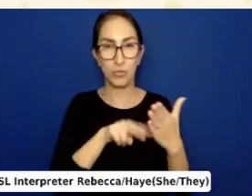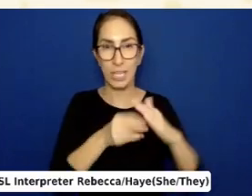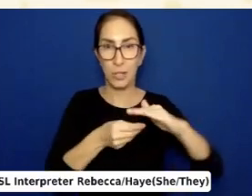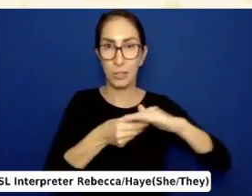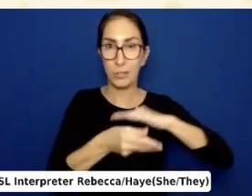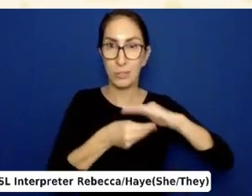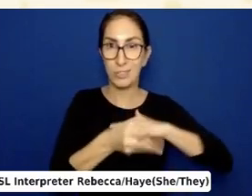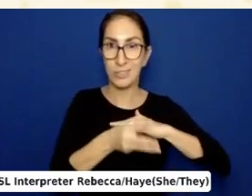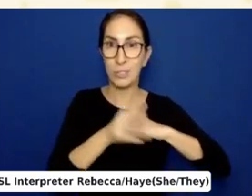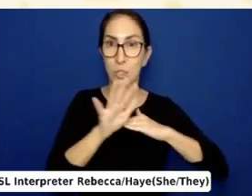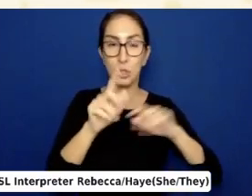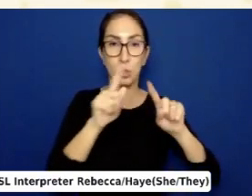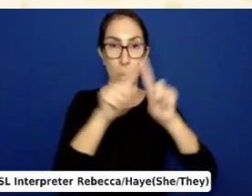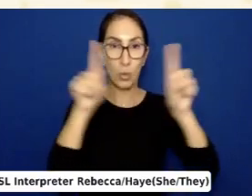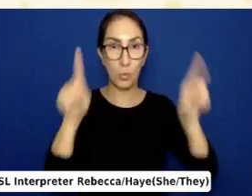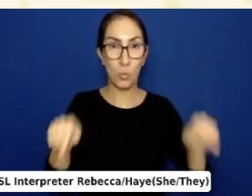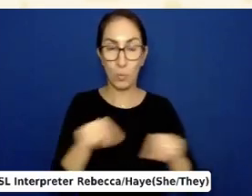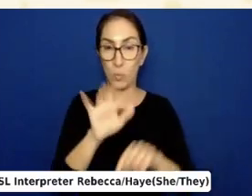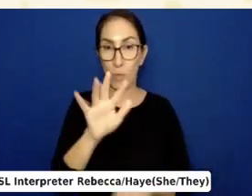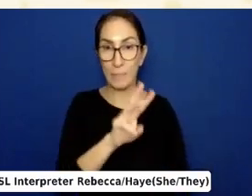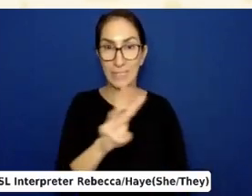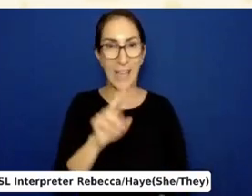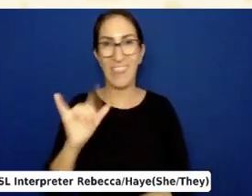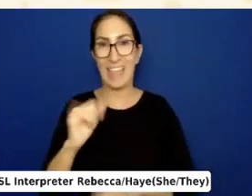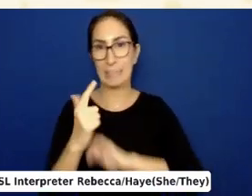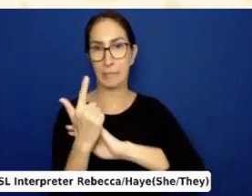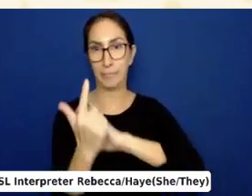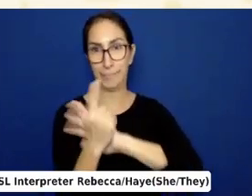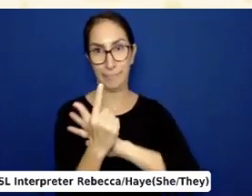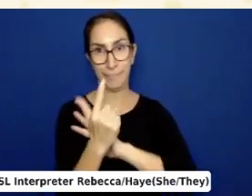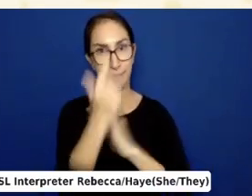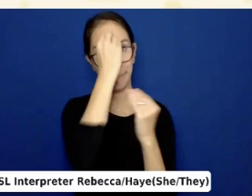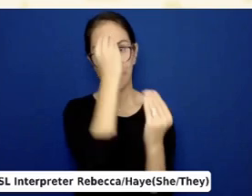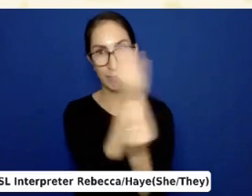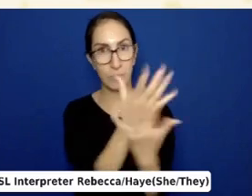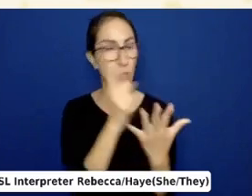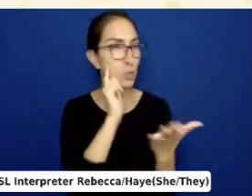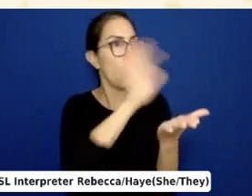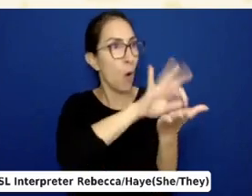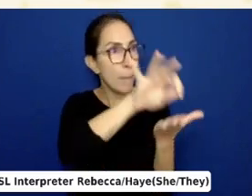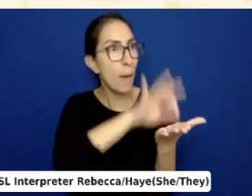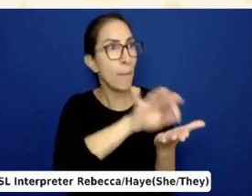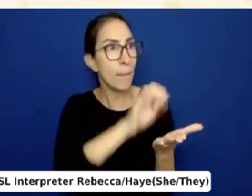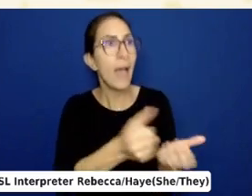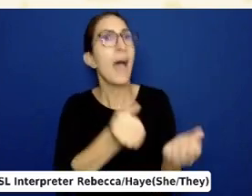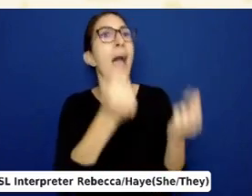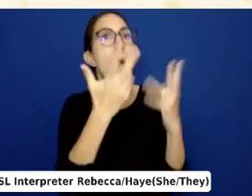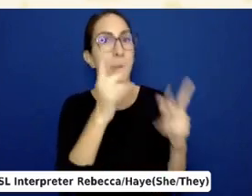It's against the law. But in the case of recommendations that I guess is your point is,